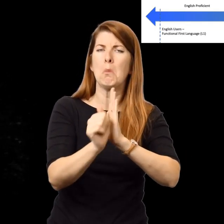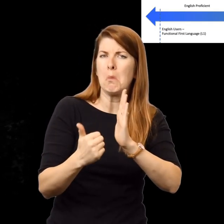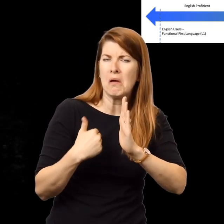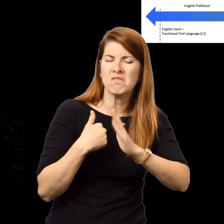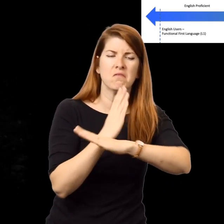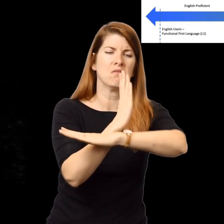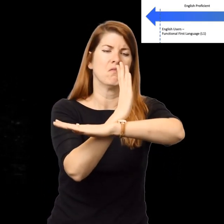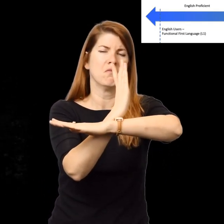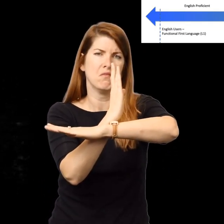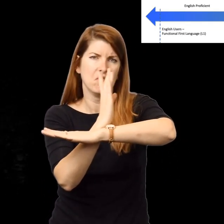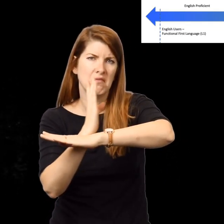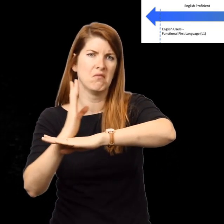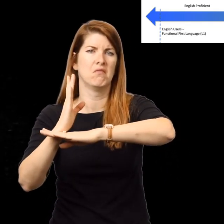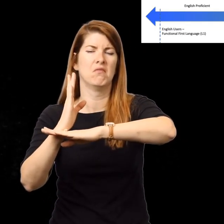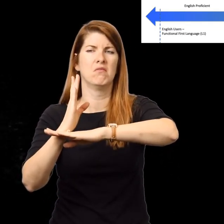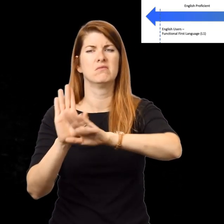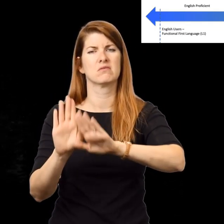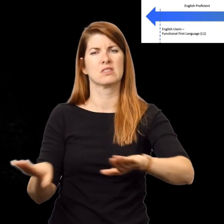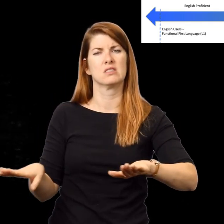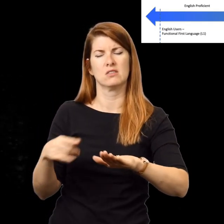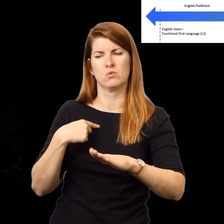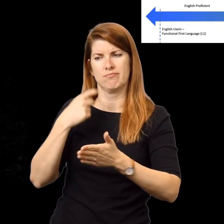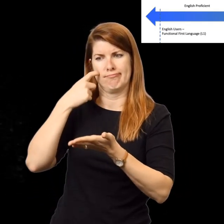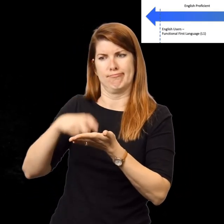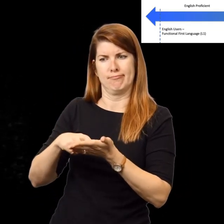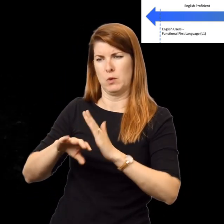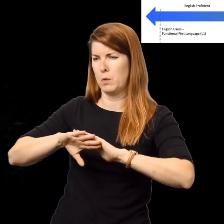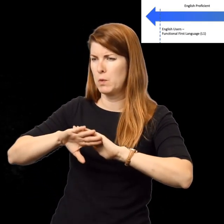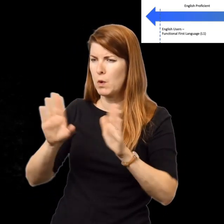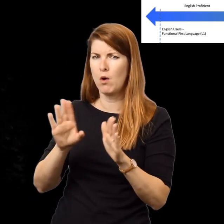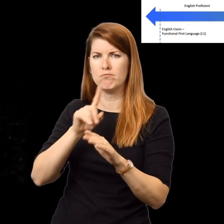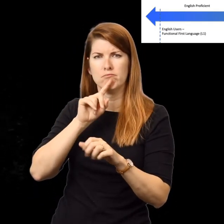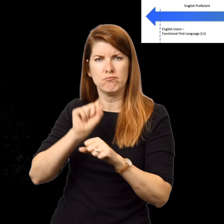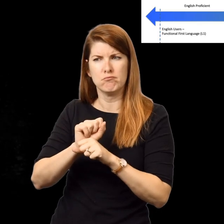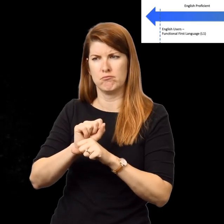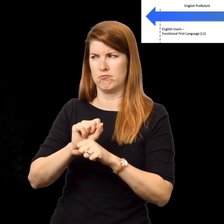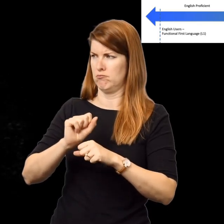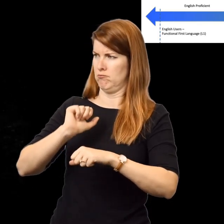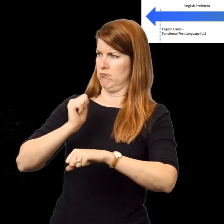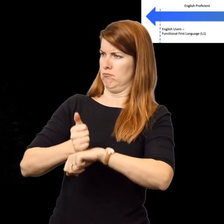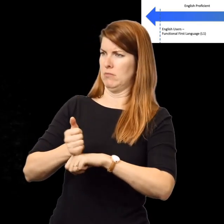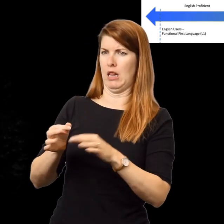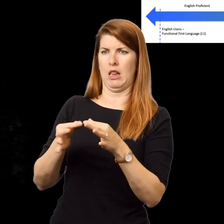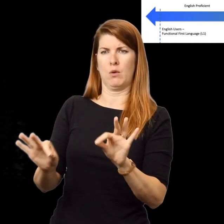and then moving to kids that we see who have no functional language or no established L1,